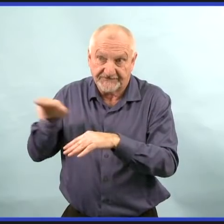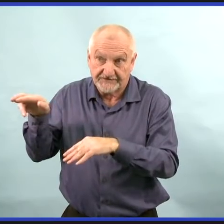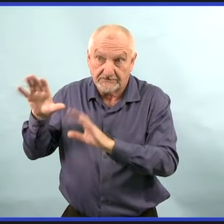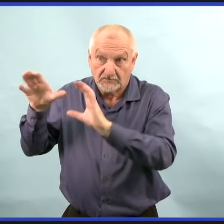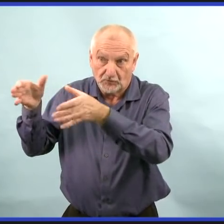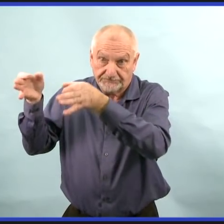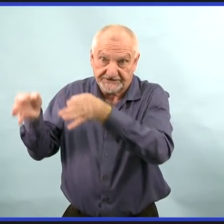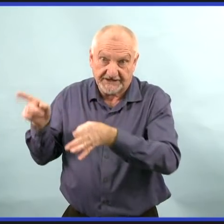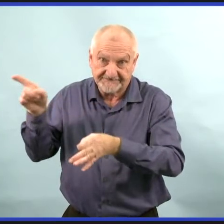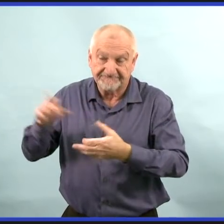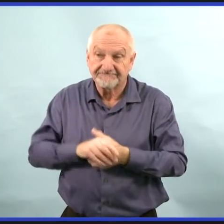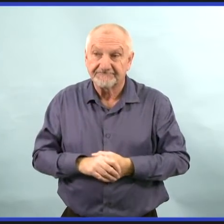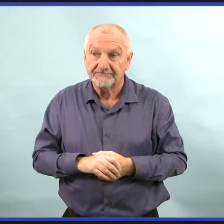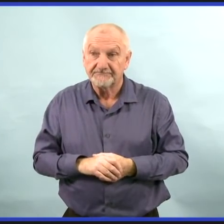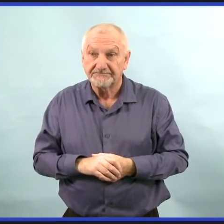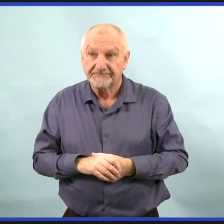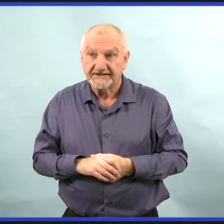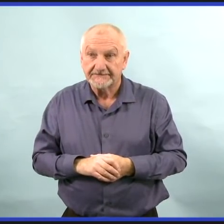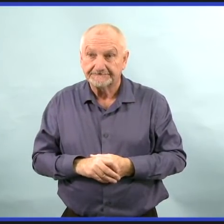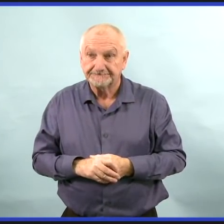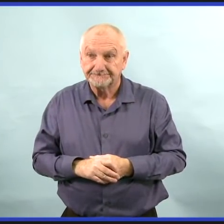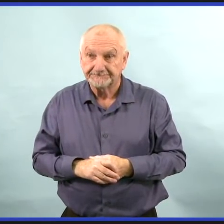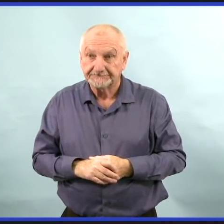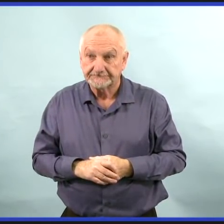okay so then that means if there is a youth